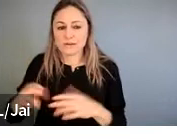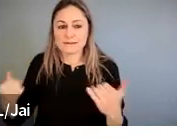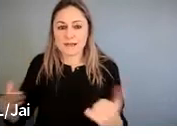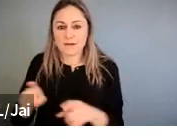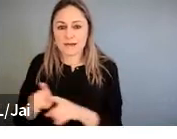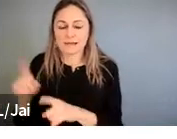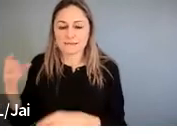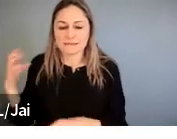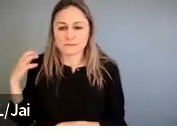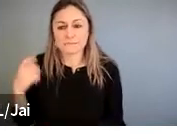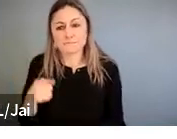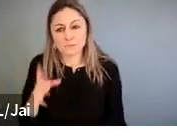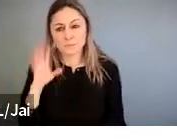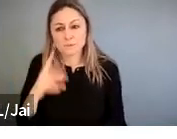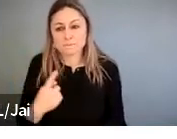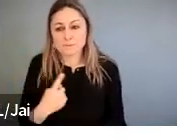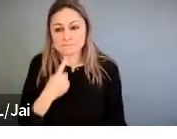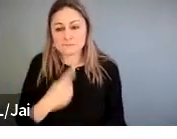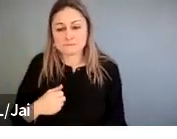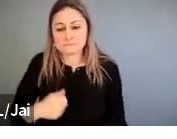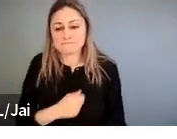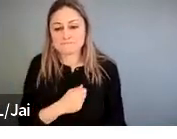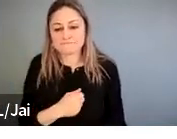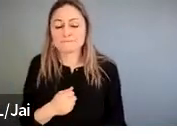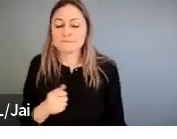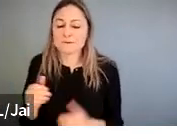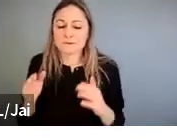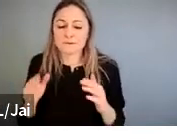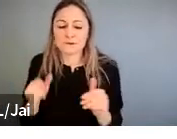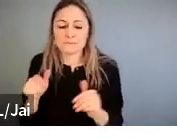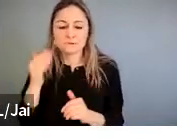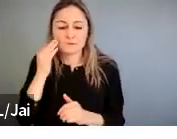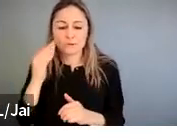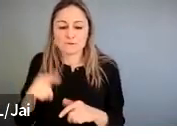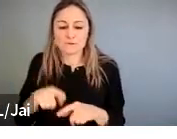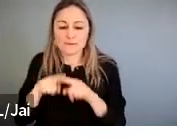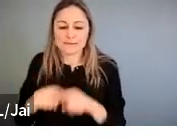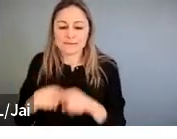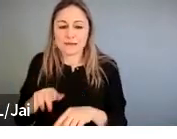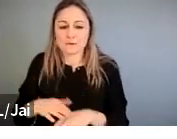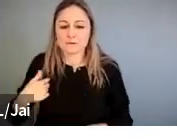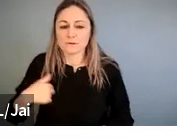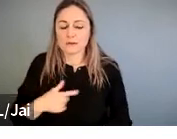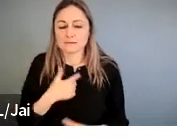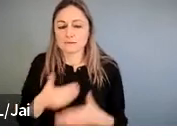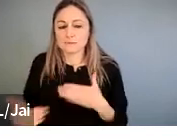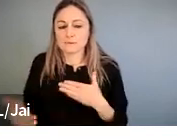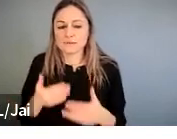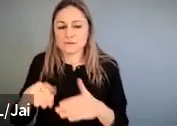be missed and I hope you can always count on the Access Board whenever accessibility is concerned.